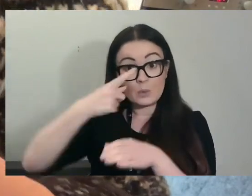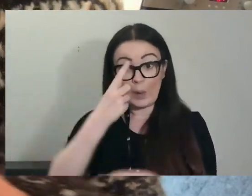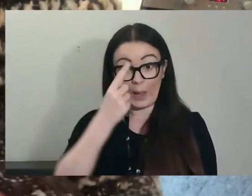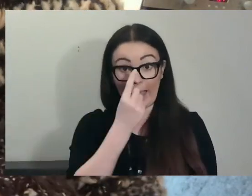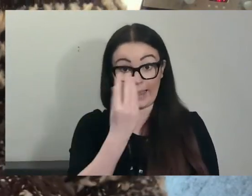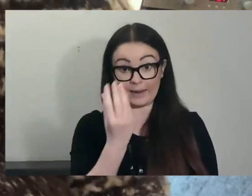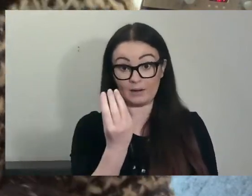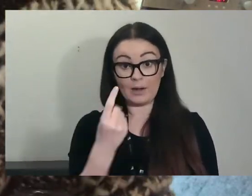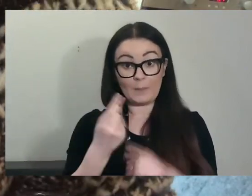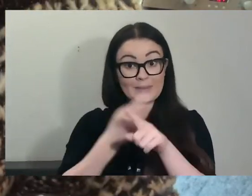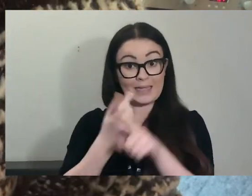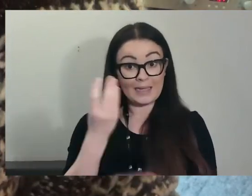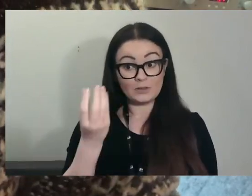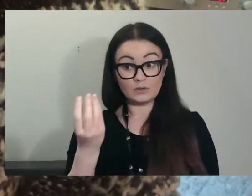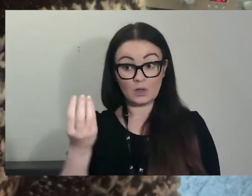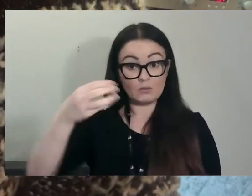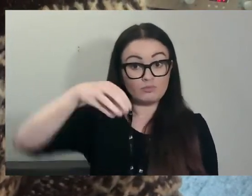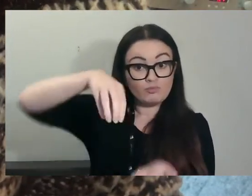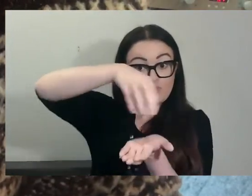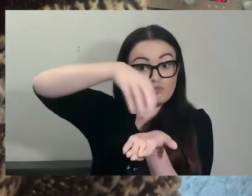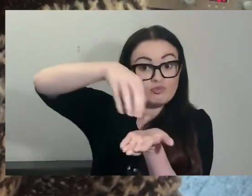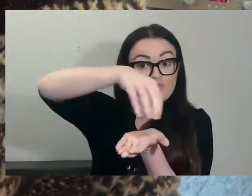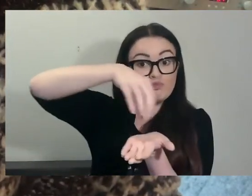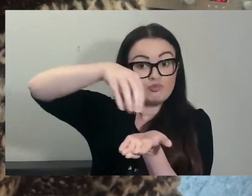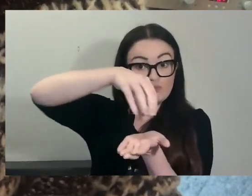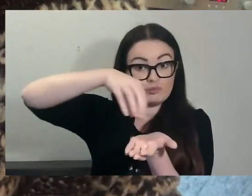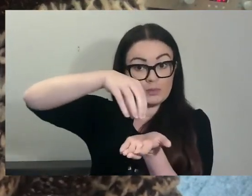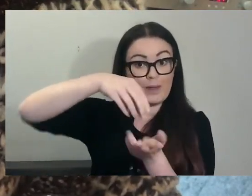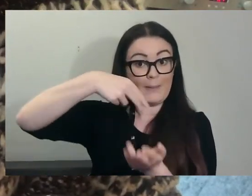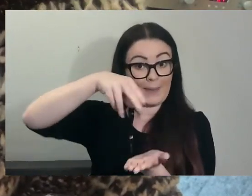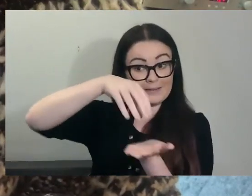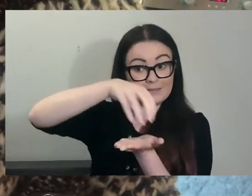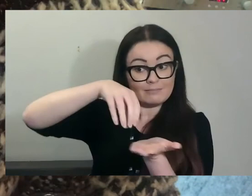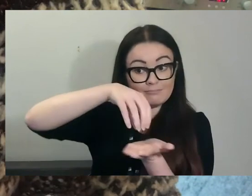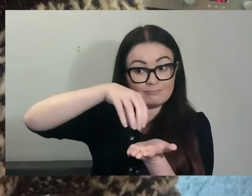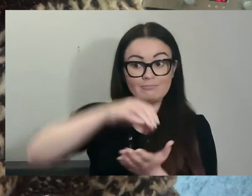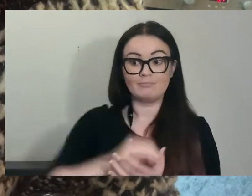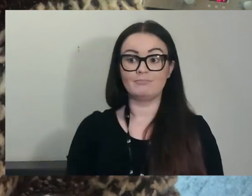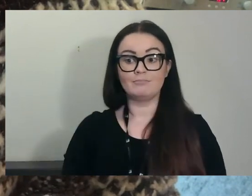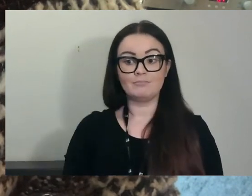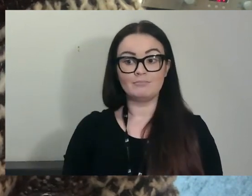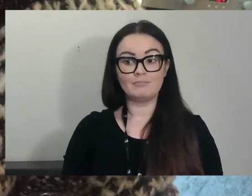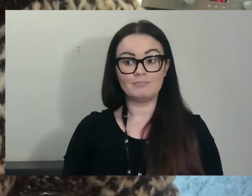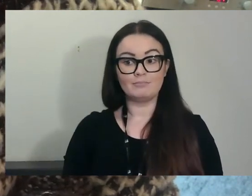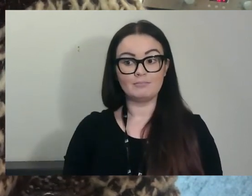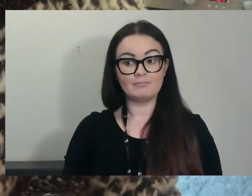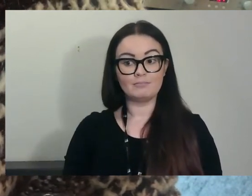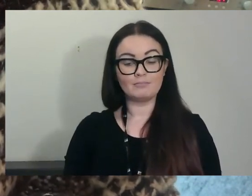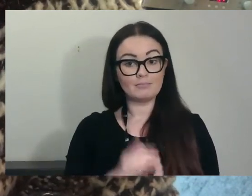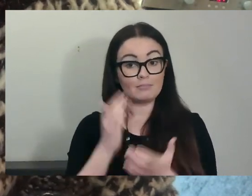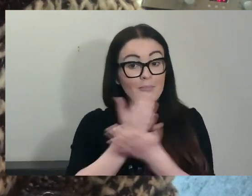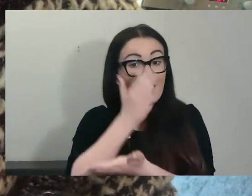you can do is just to roll the potato about in the paint. Just make sure that the whole